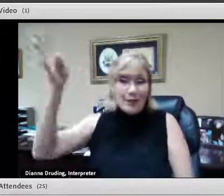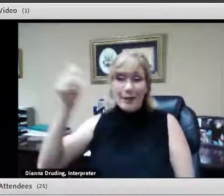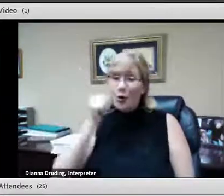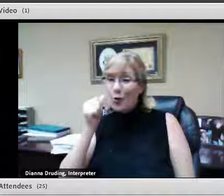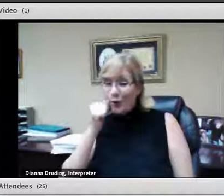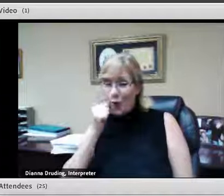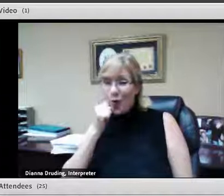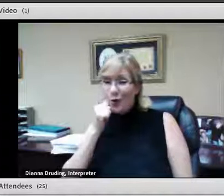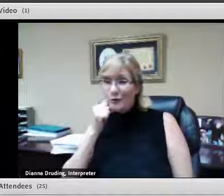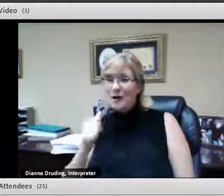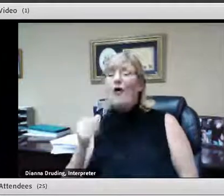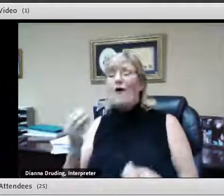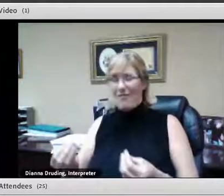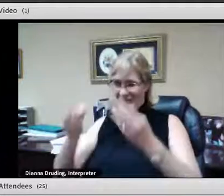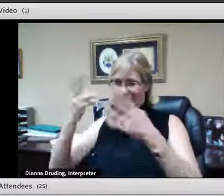it's going to be a lot of fun.